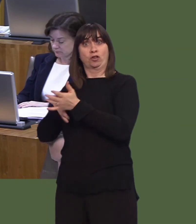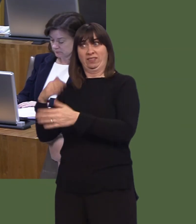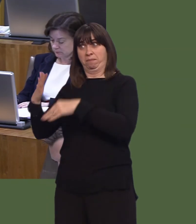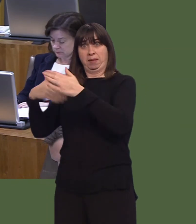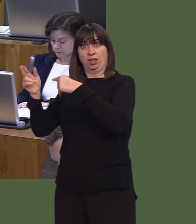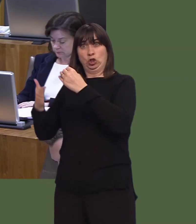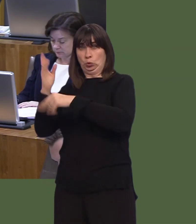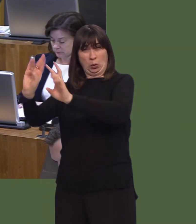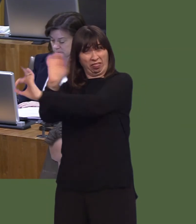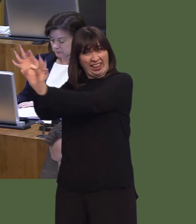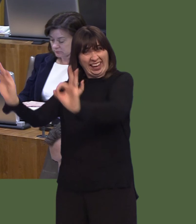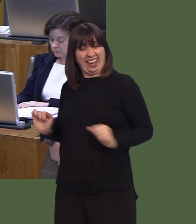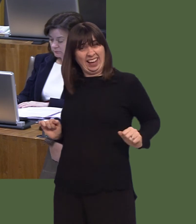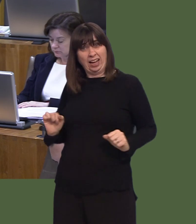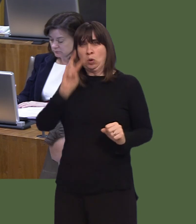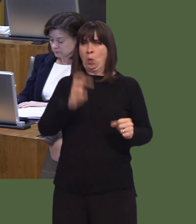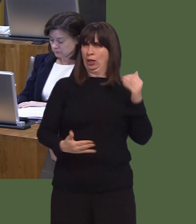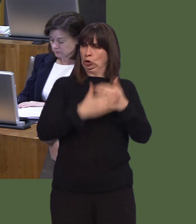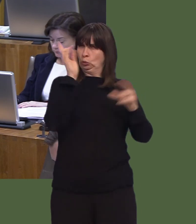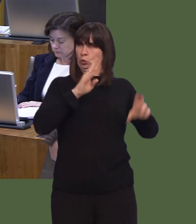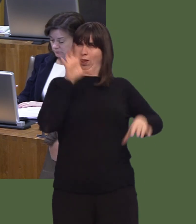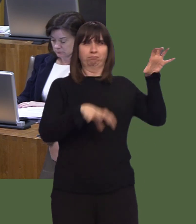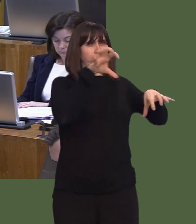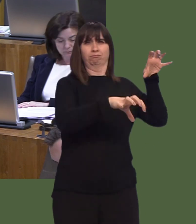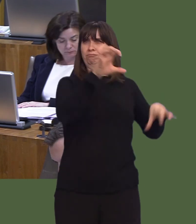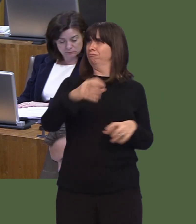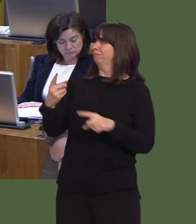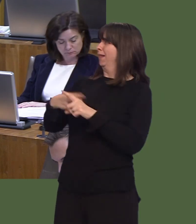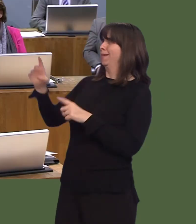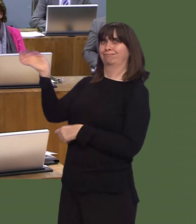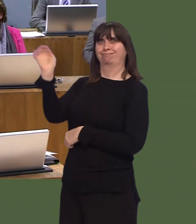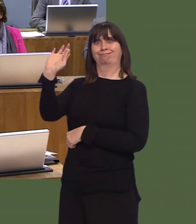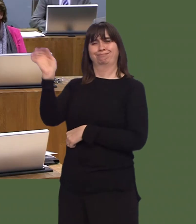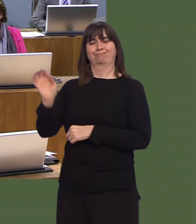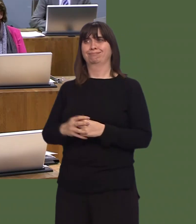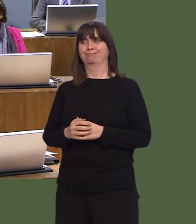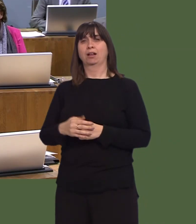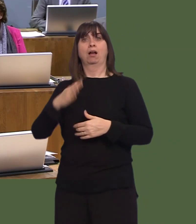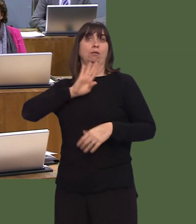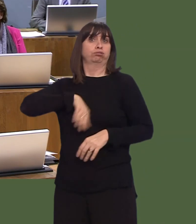There would be no funding available and, no doubt, if they were in power in Wales, then there would be no new schools being built in Wales either.